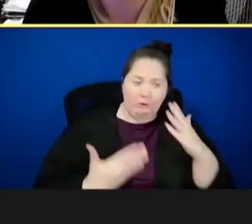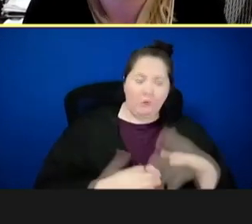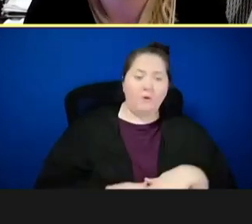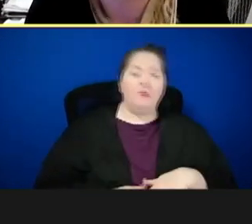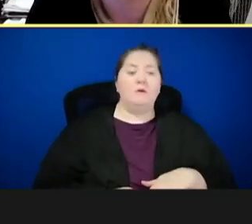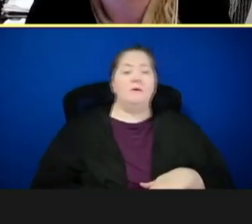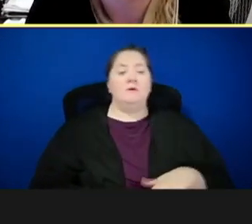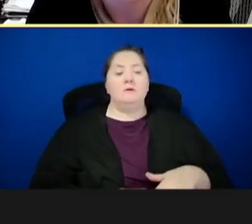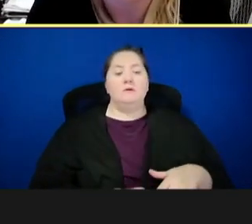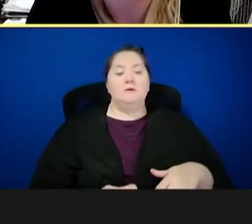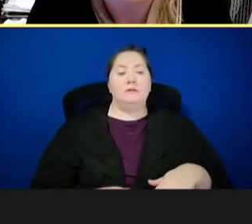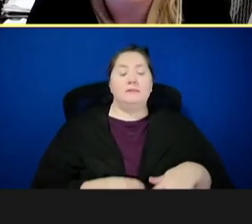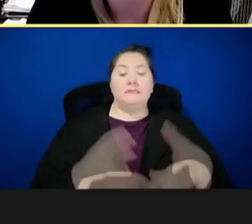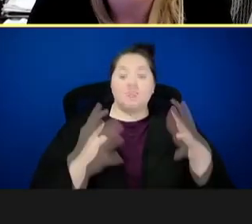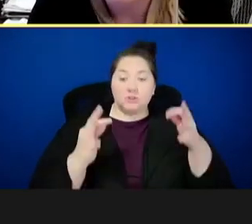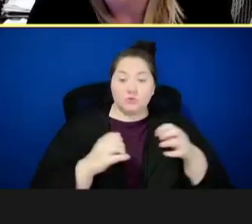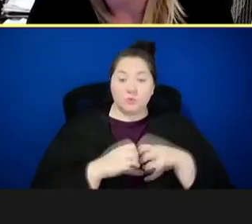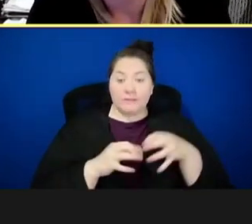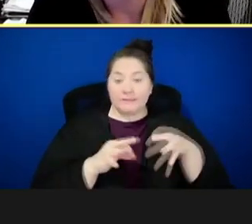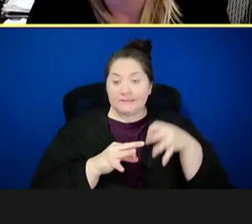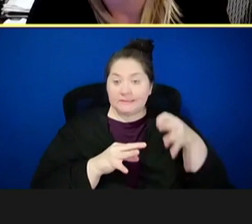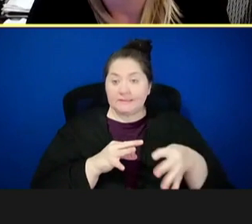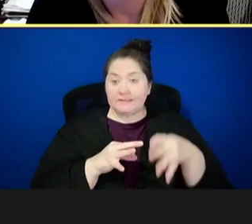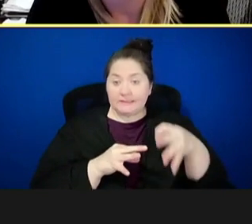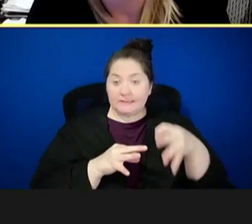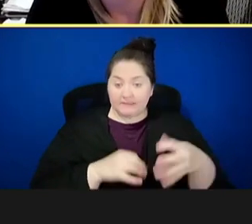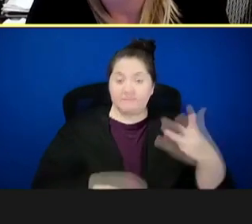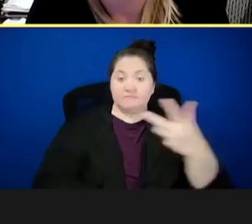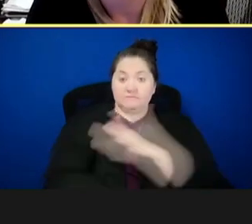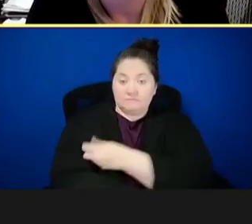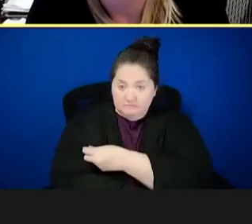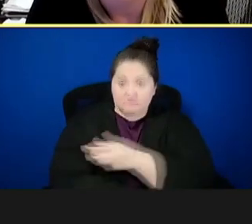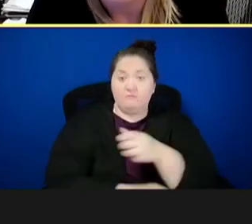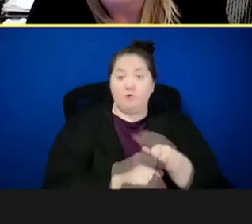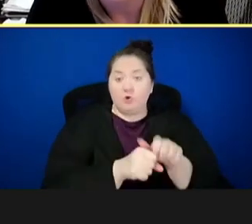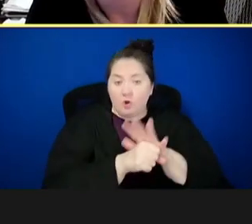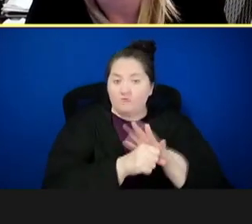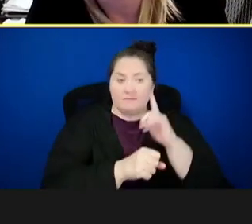that decisions regarding delaying COVID-19 vaccine were largely based on lack of knowledge about